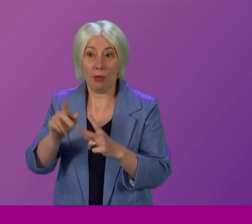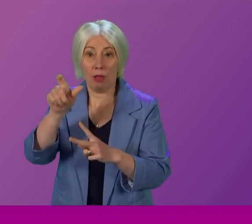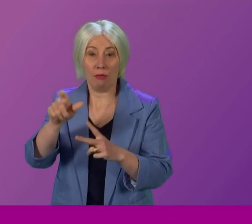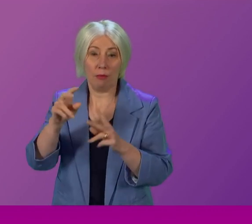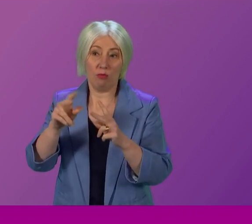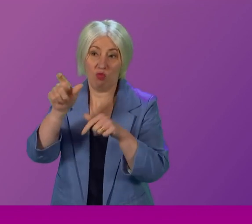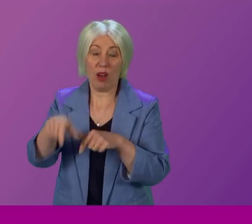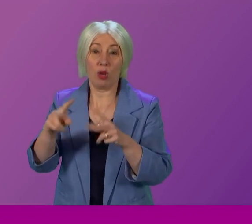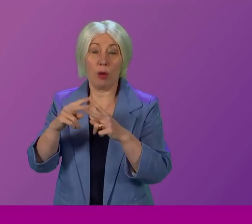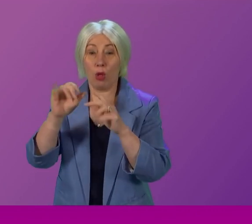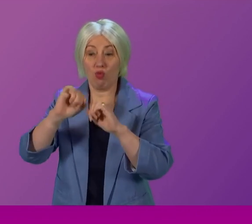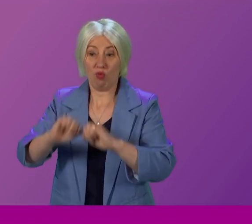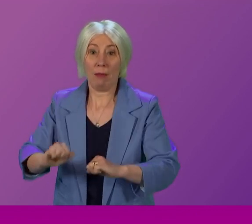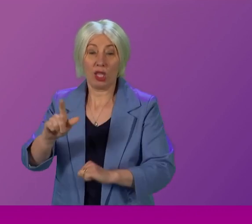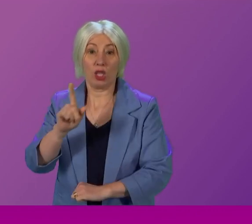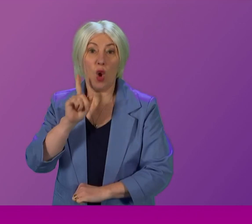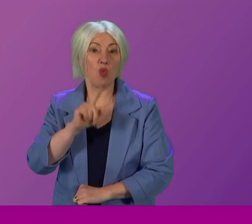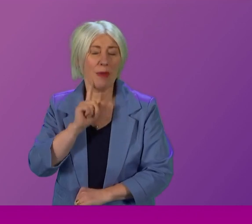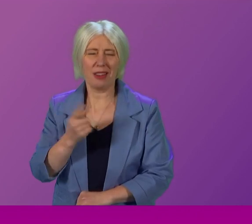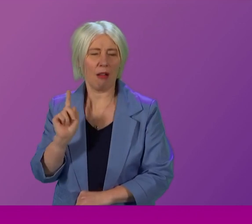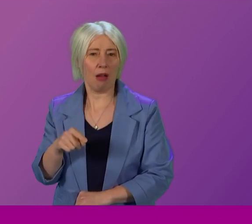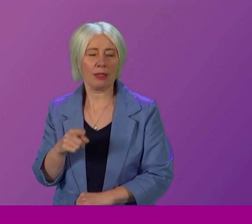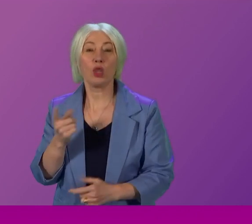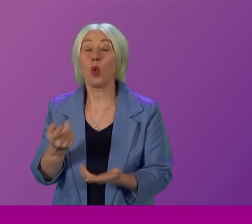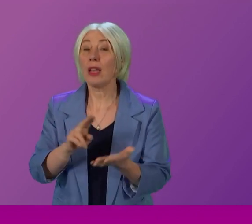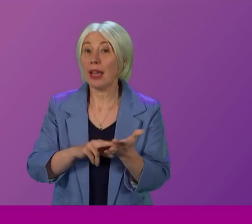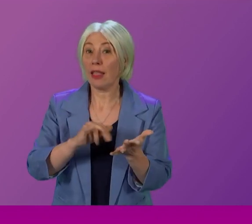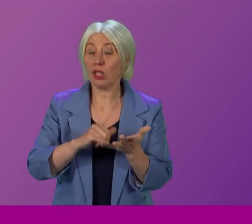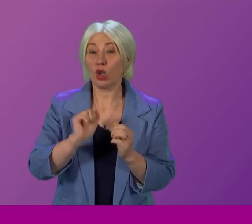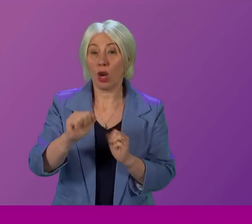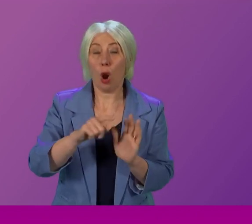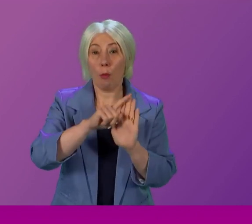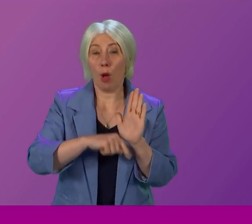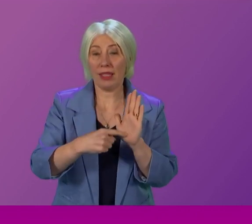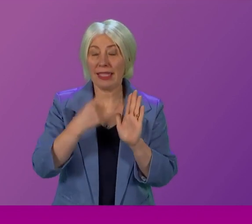a woman. Nicola Sturgeon has brought in a policy that states that everybody who